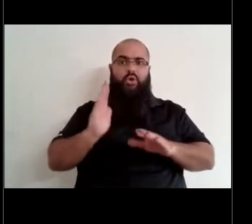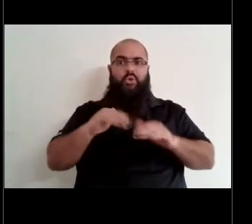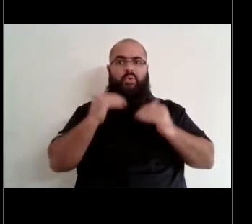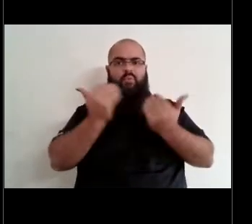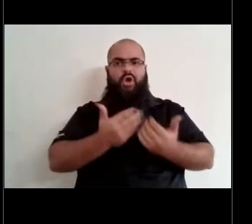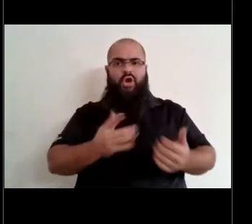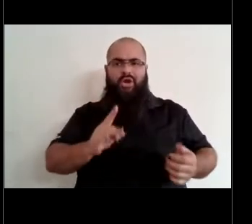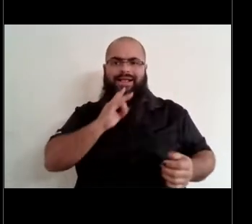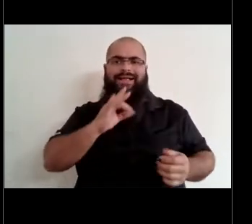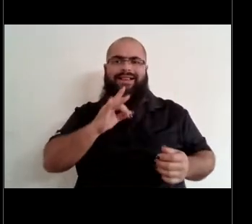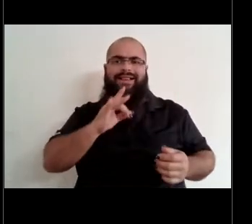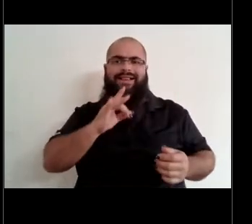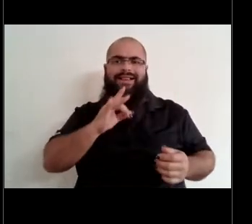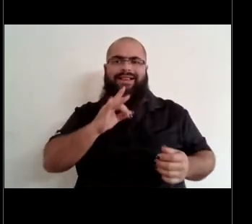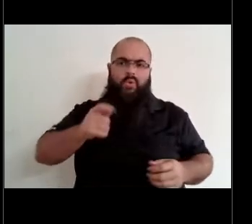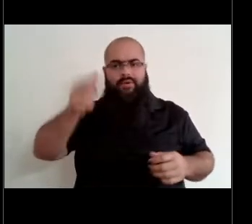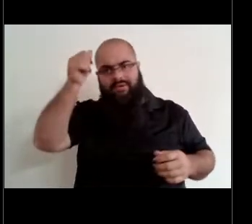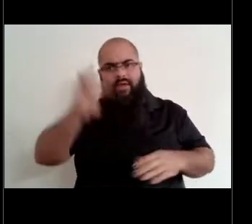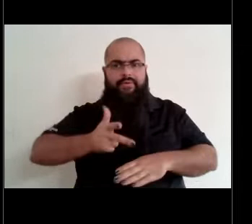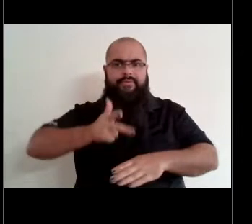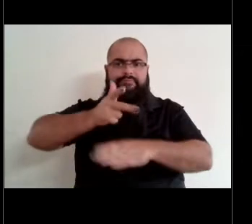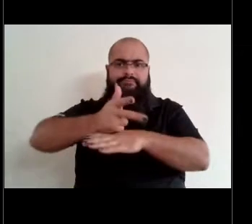We're able to assist those clients too.